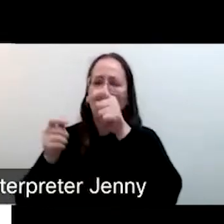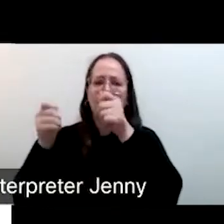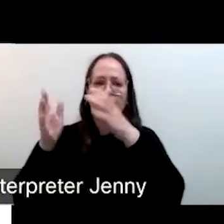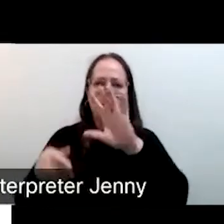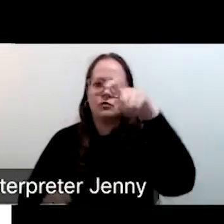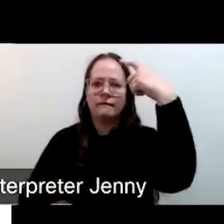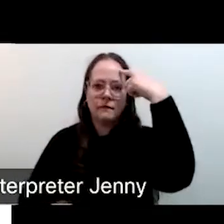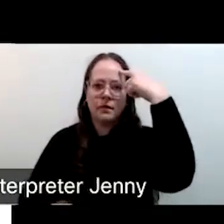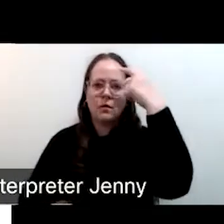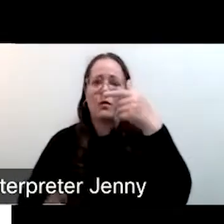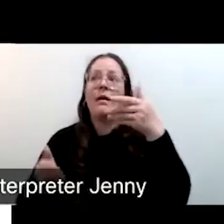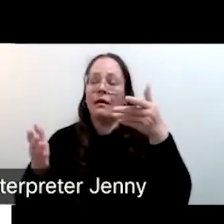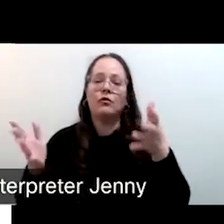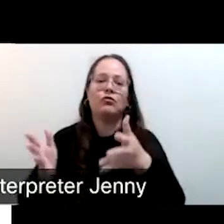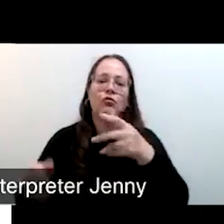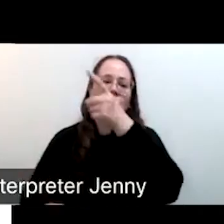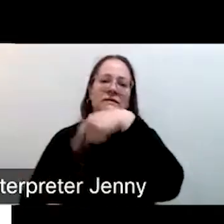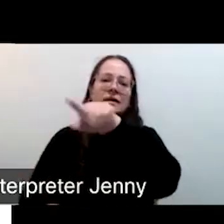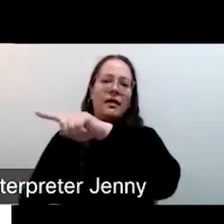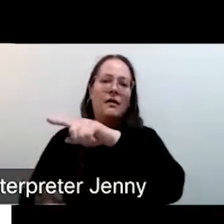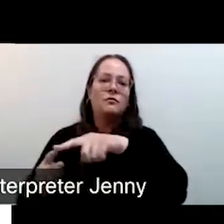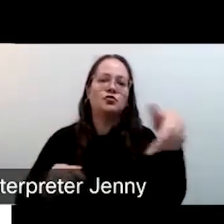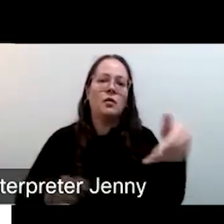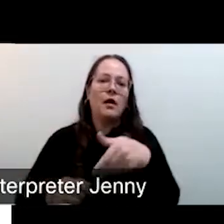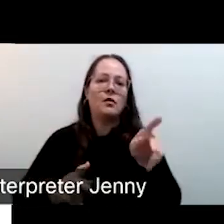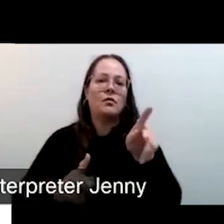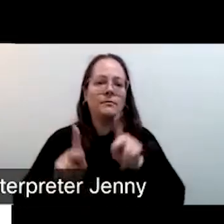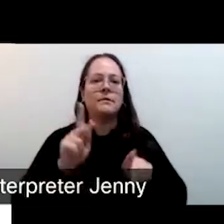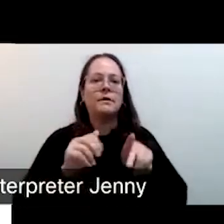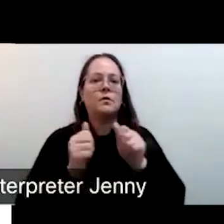hire more people with disabilities into positions.